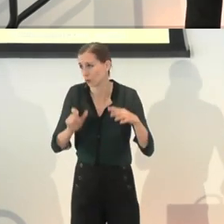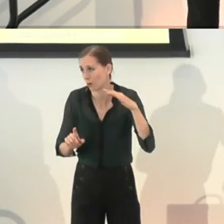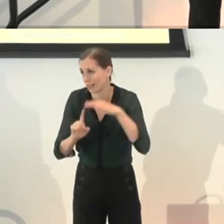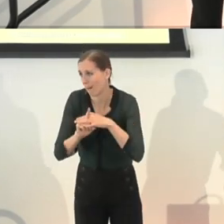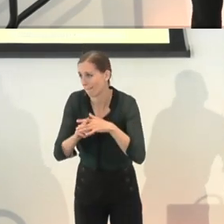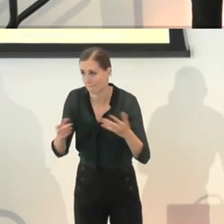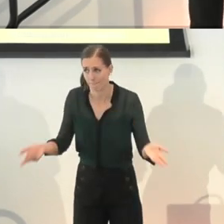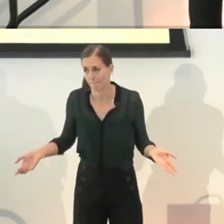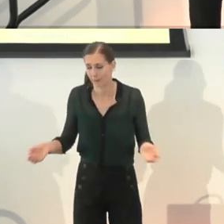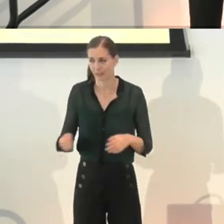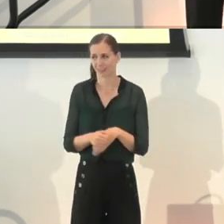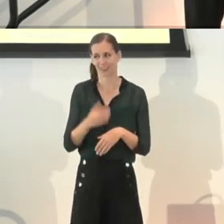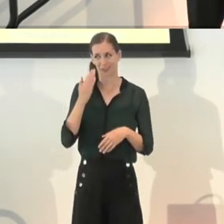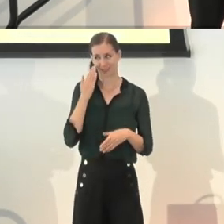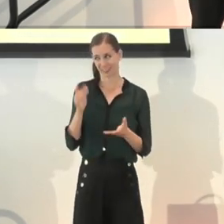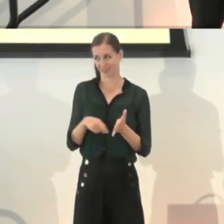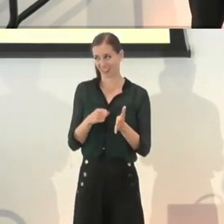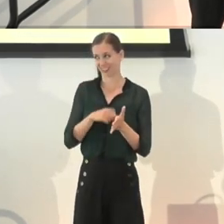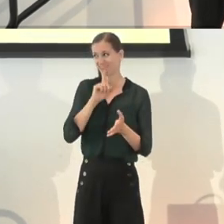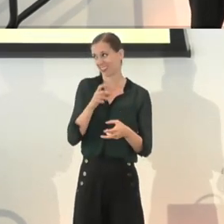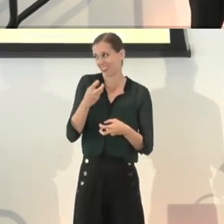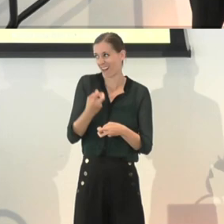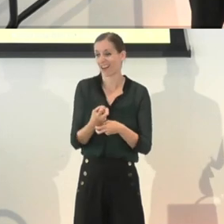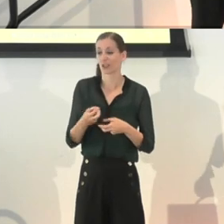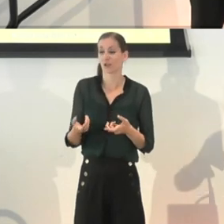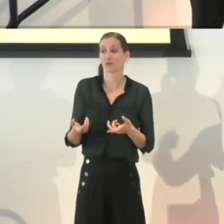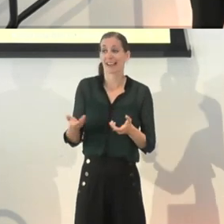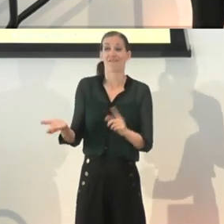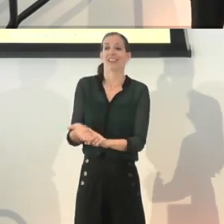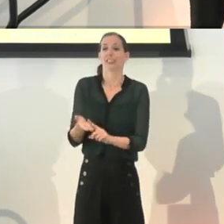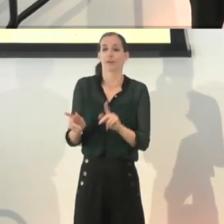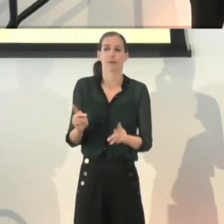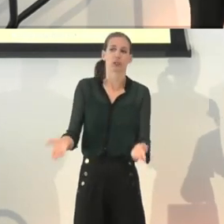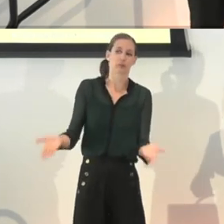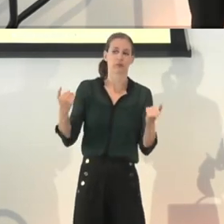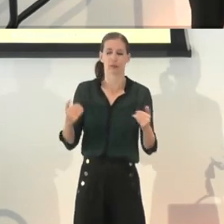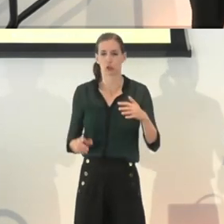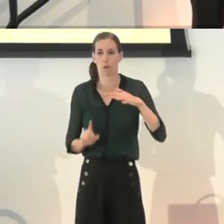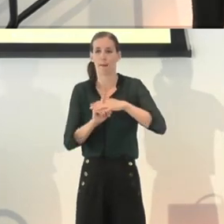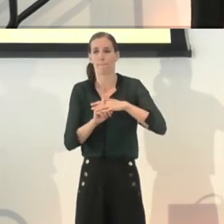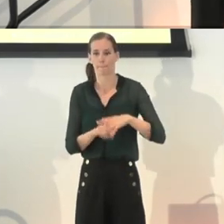it is hard for people to show up so it is even harder to try to get the right people to show up,